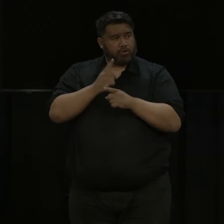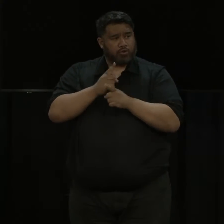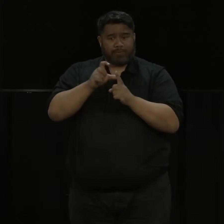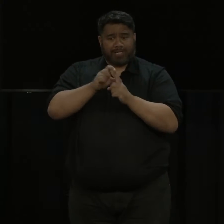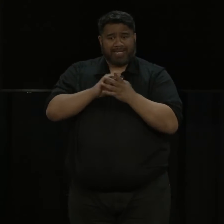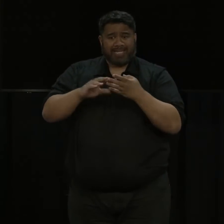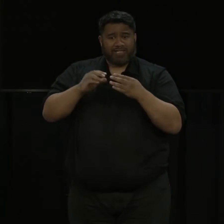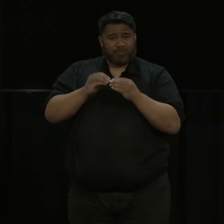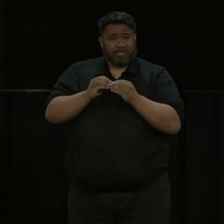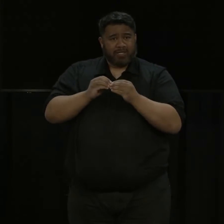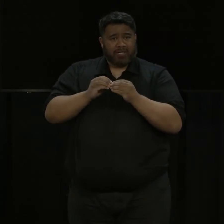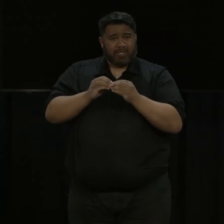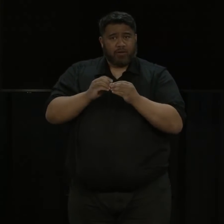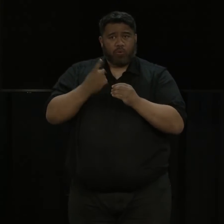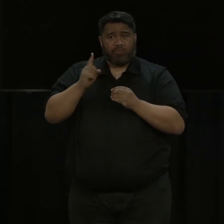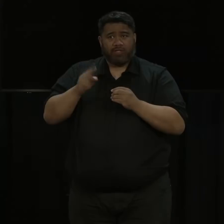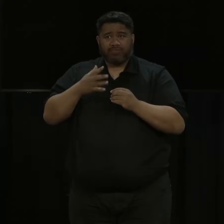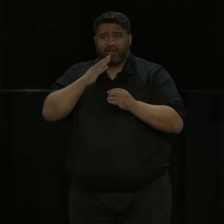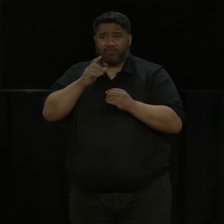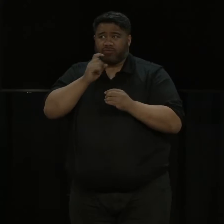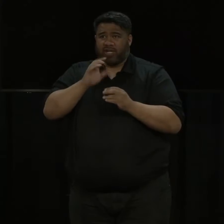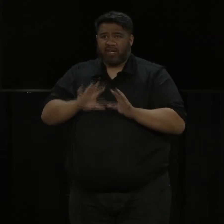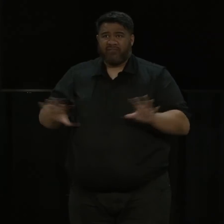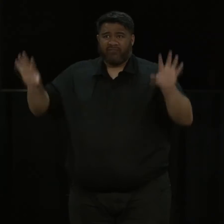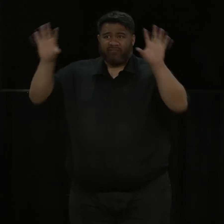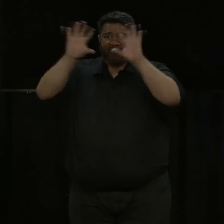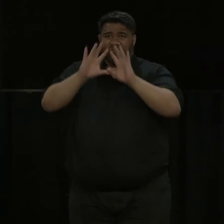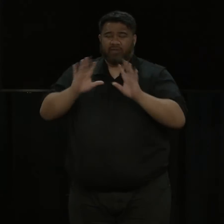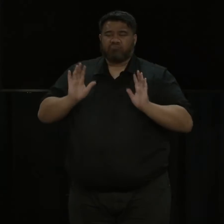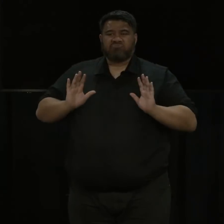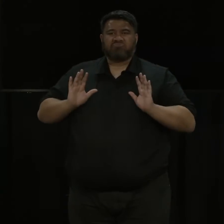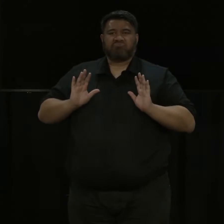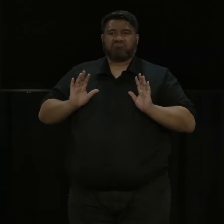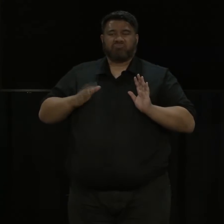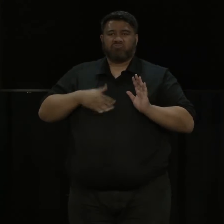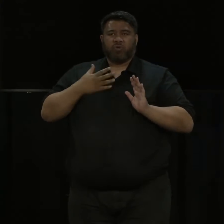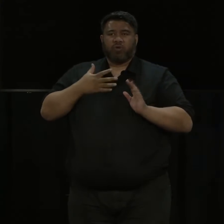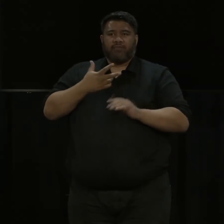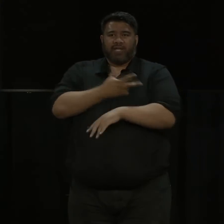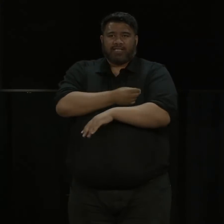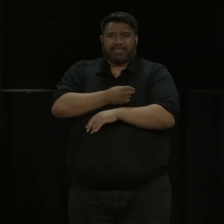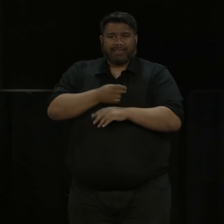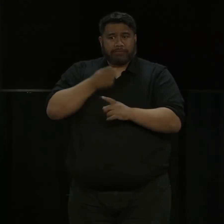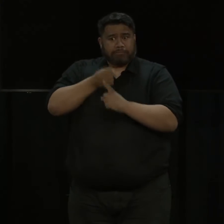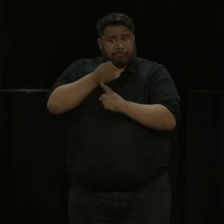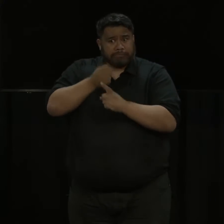will be able to reinstate general anaesthetic surgery.